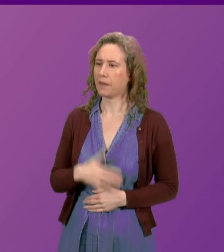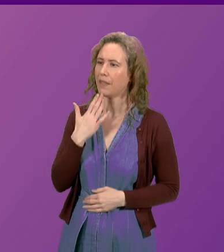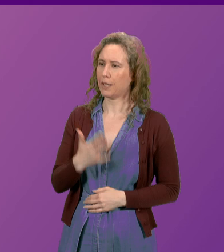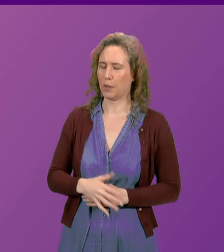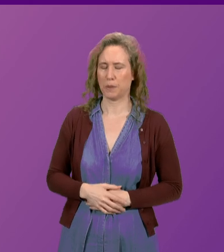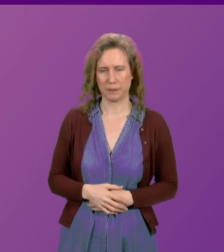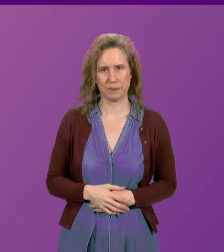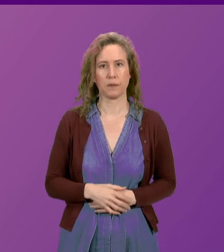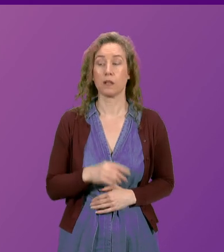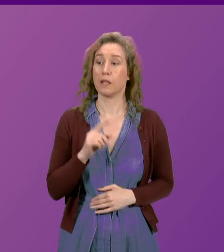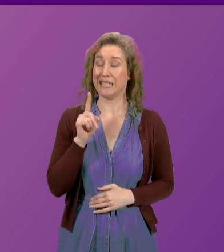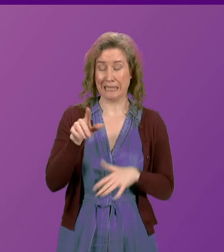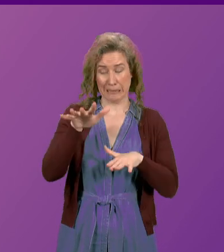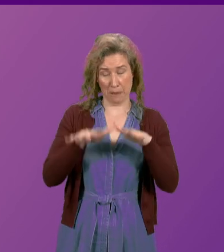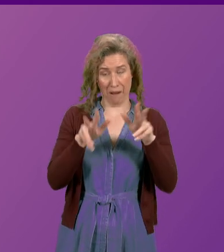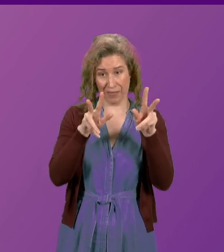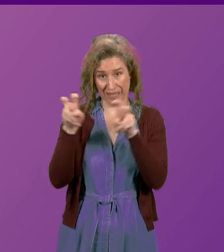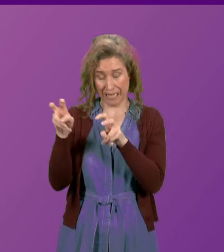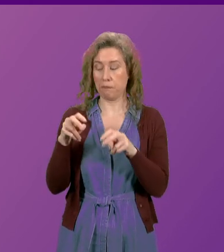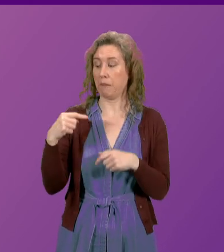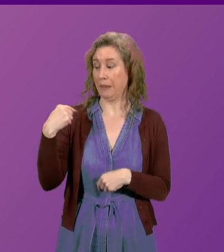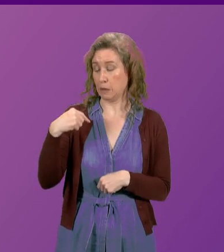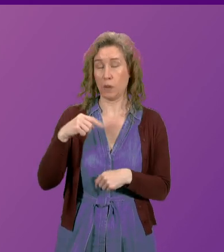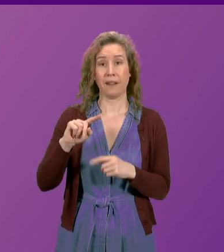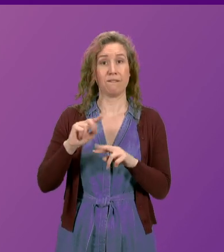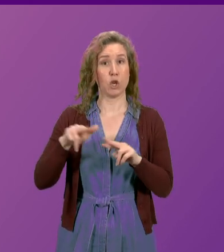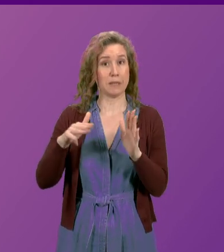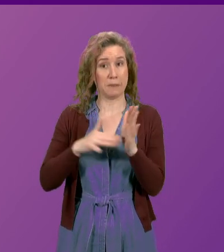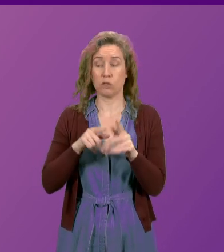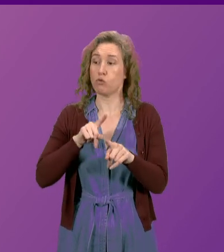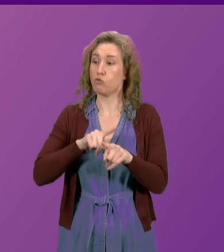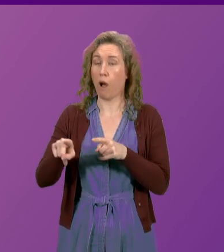In precisely that vein, the First Minister tried this week to present the Scottish National Party